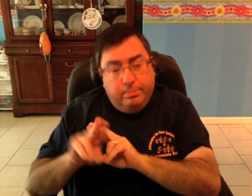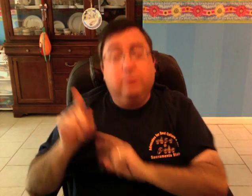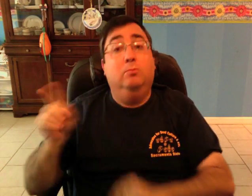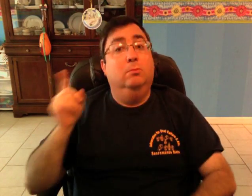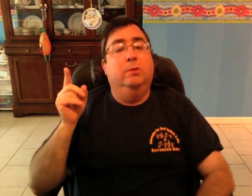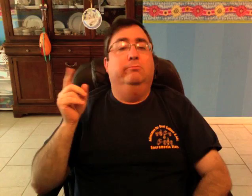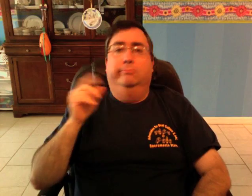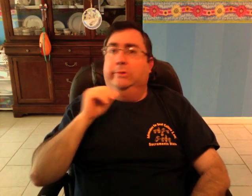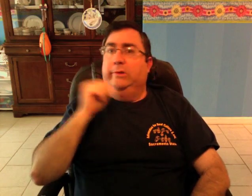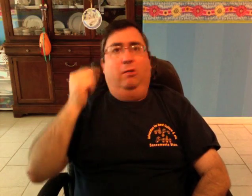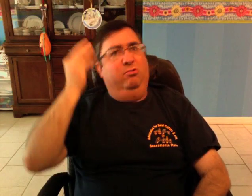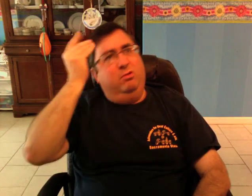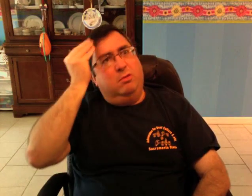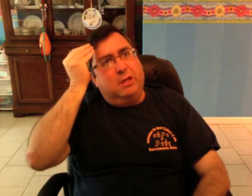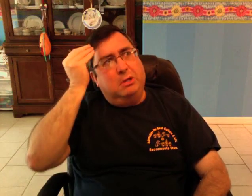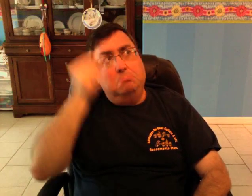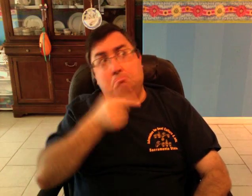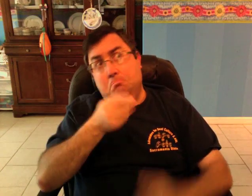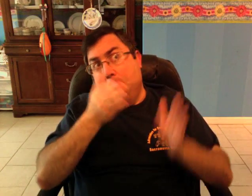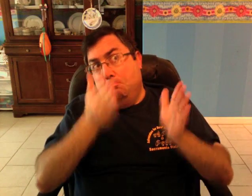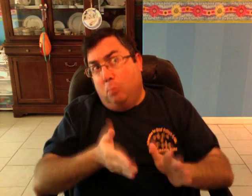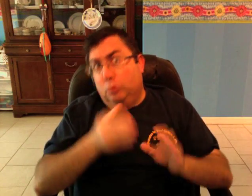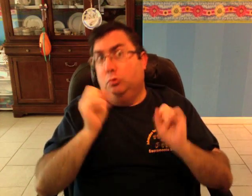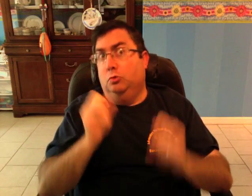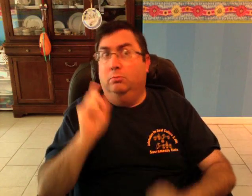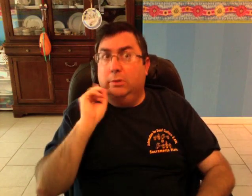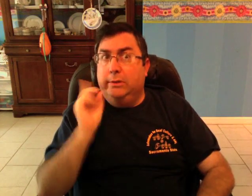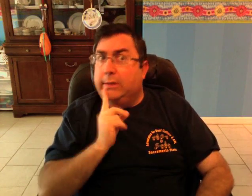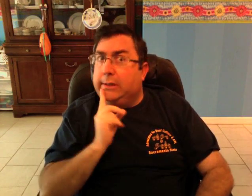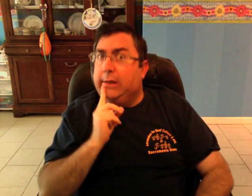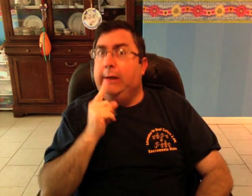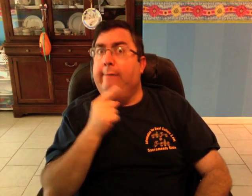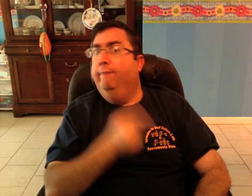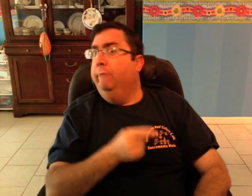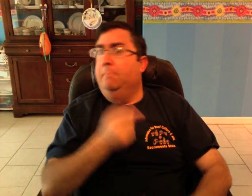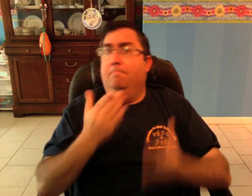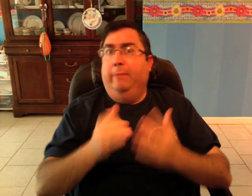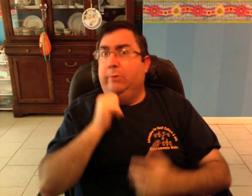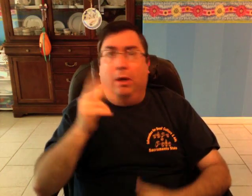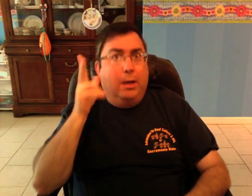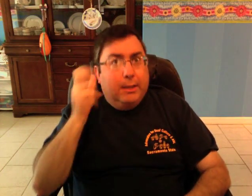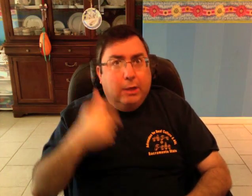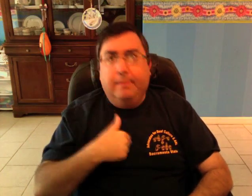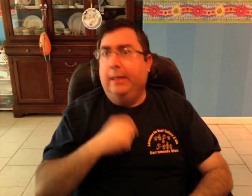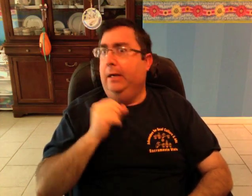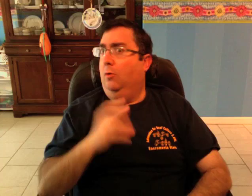for not thinking "this person might be Deaf", or "maybe he didn't hear me" or